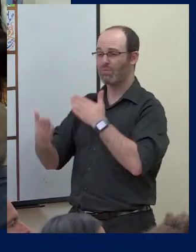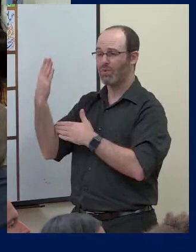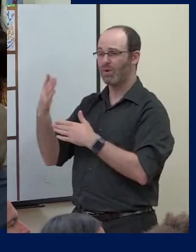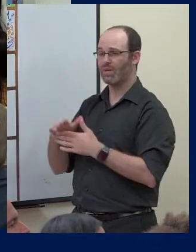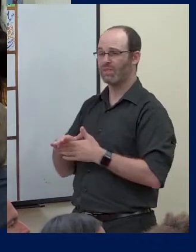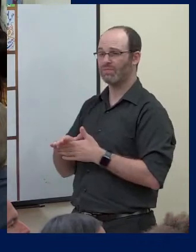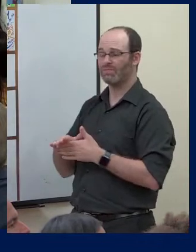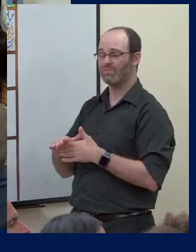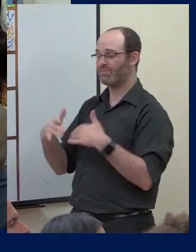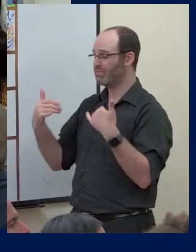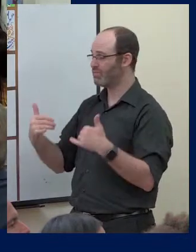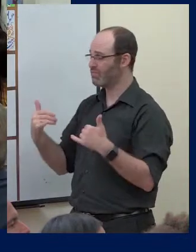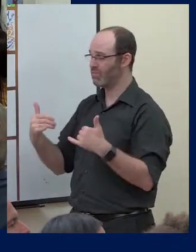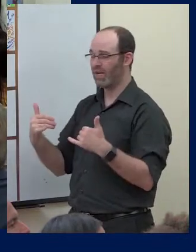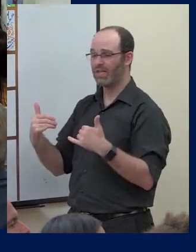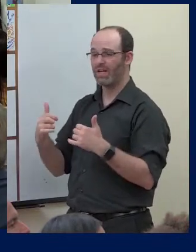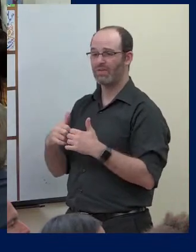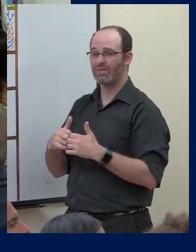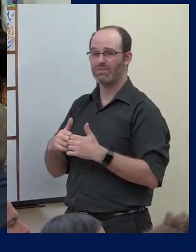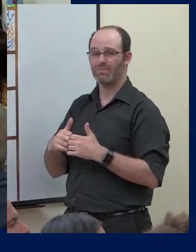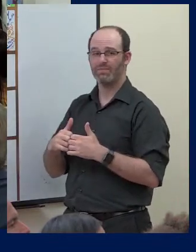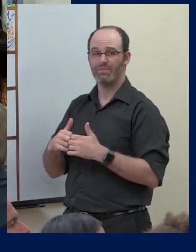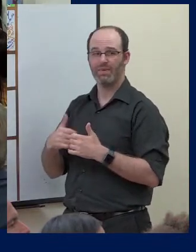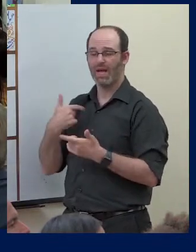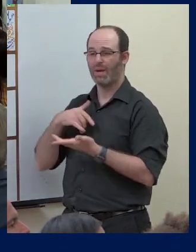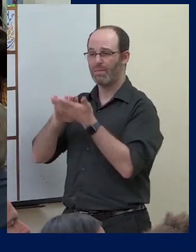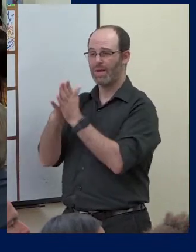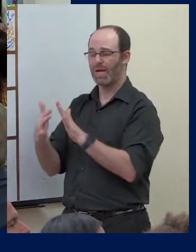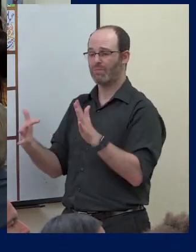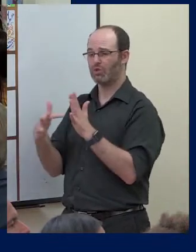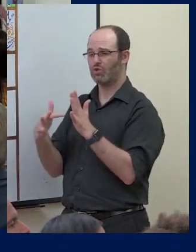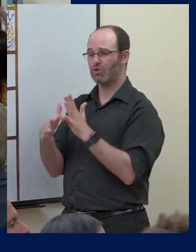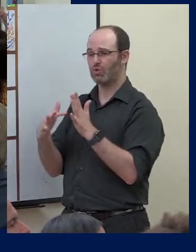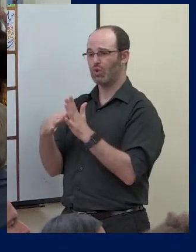Right now I'm up coming at Brooklyn College.